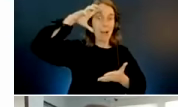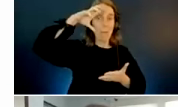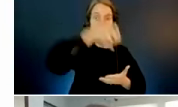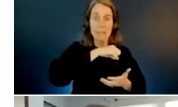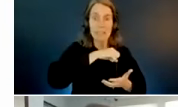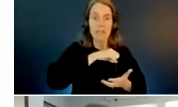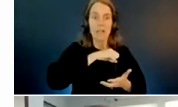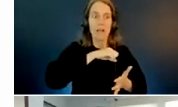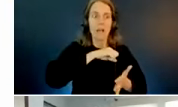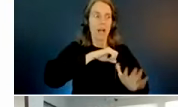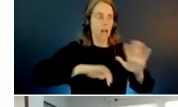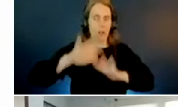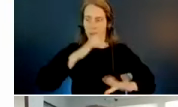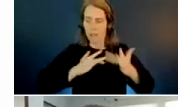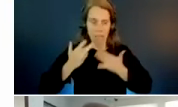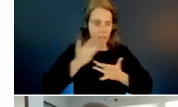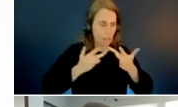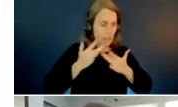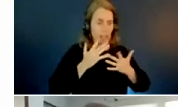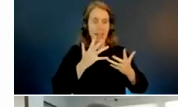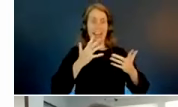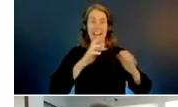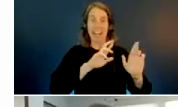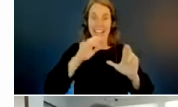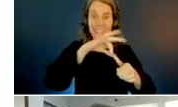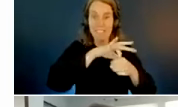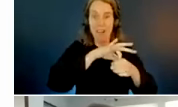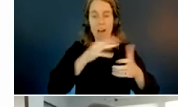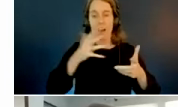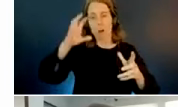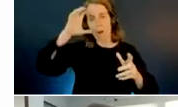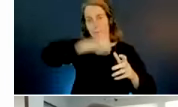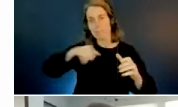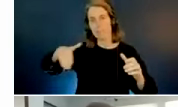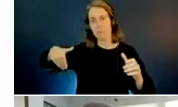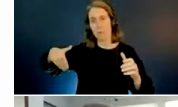to cast your vote if you haven't hit those certain deadlines um things can change without notice